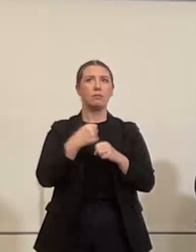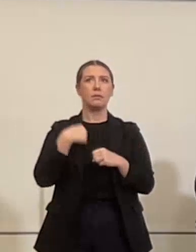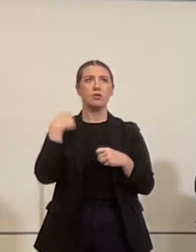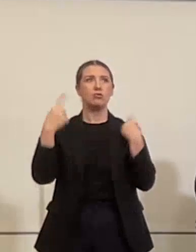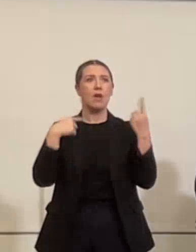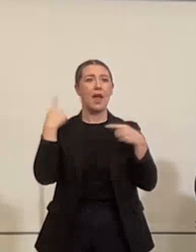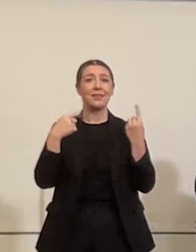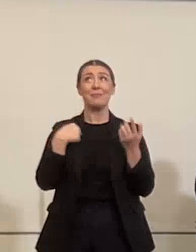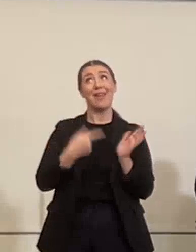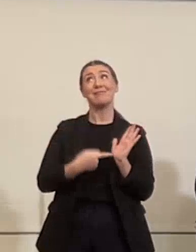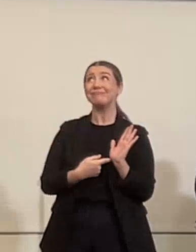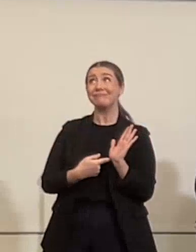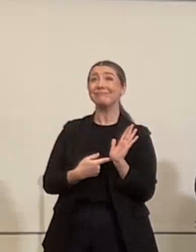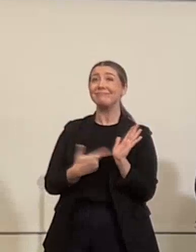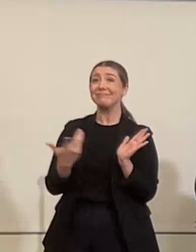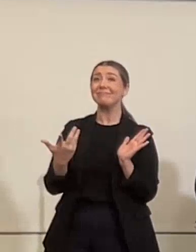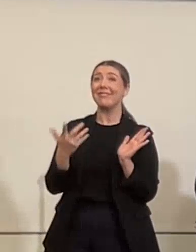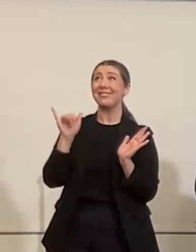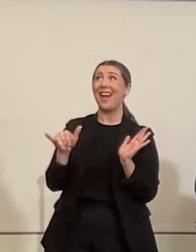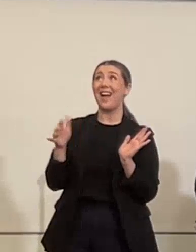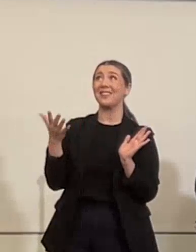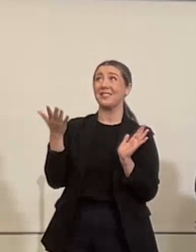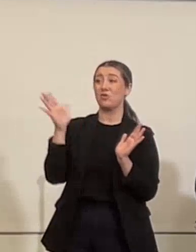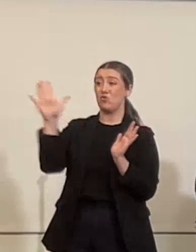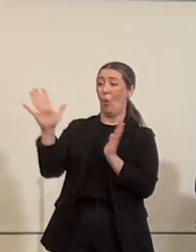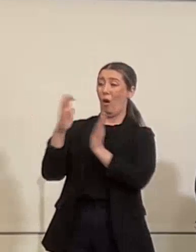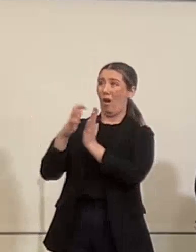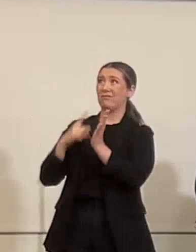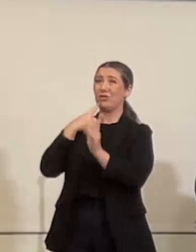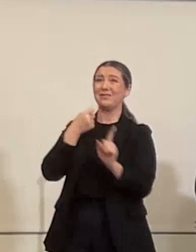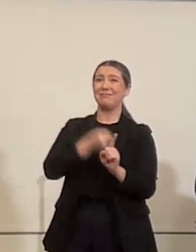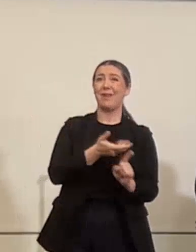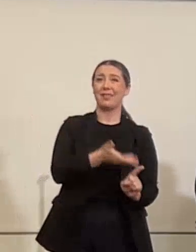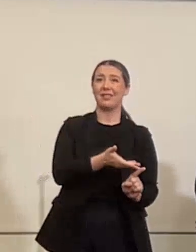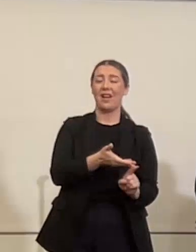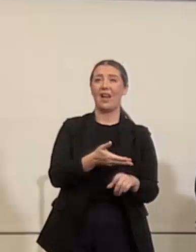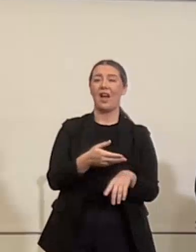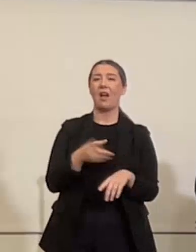I'm like, uh, huh, That's what you just created. And then they'd never do it again.